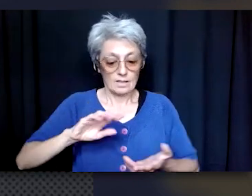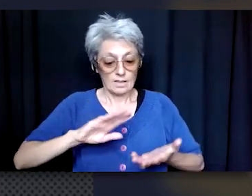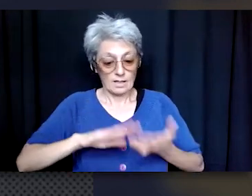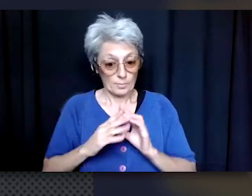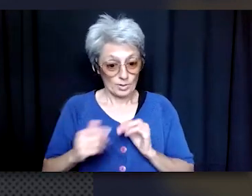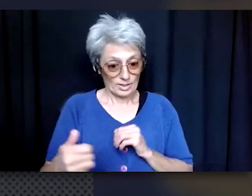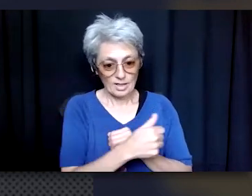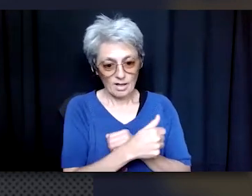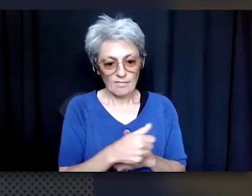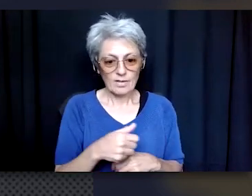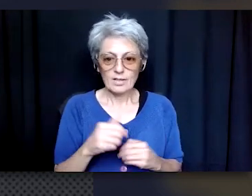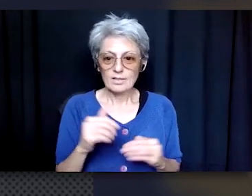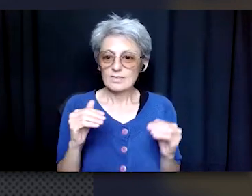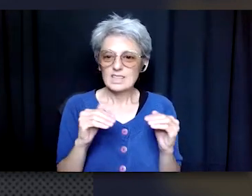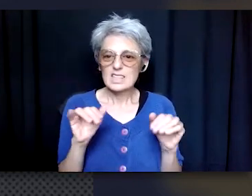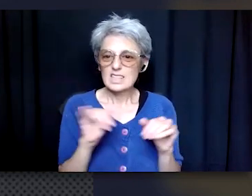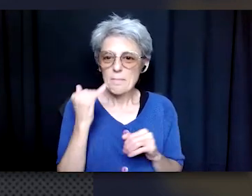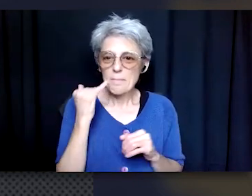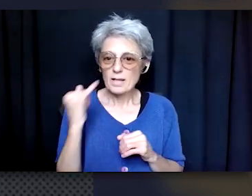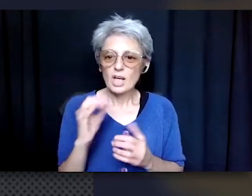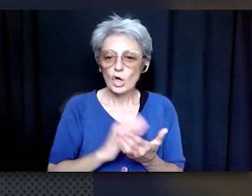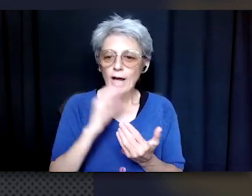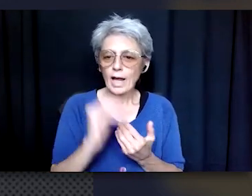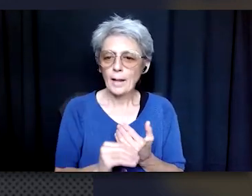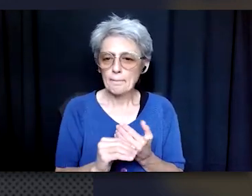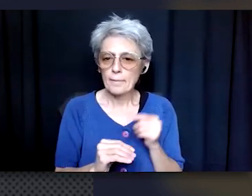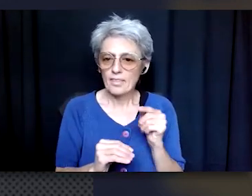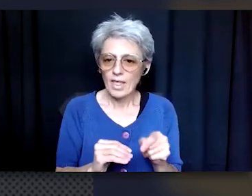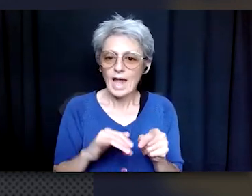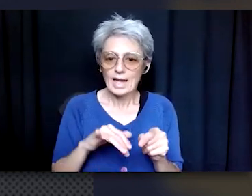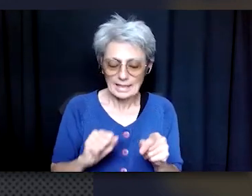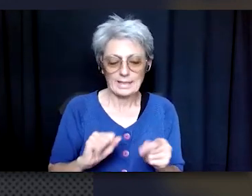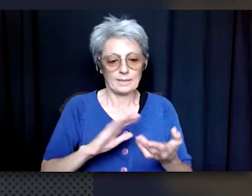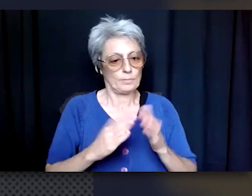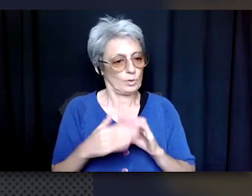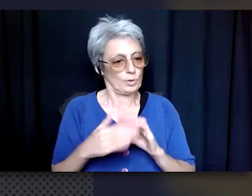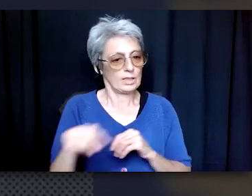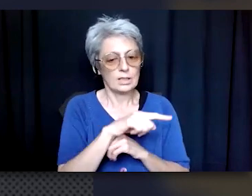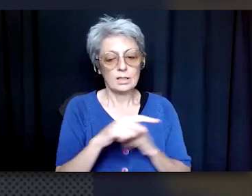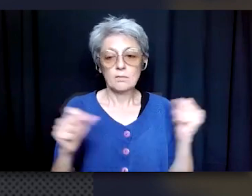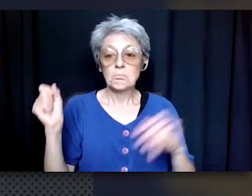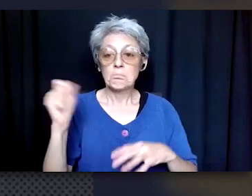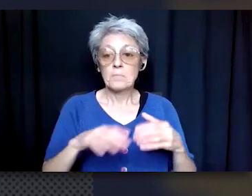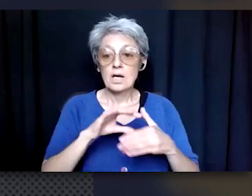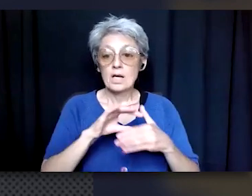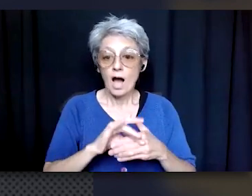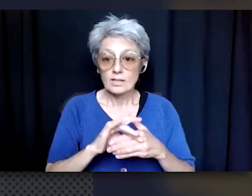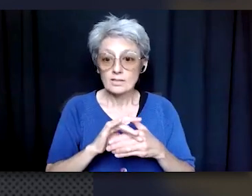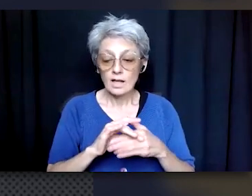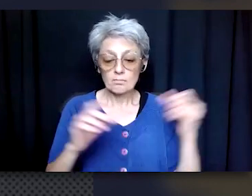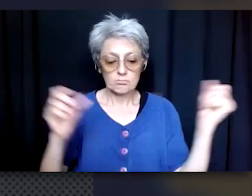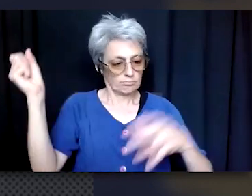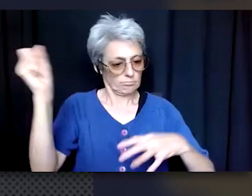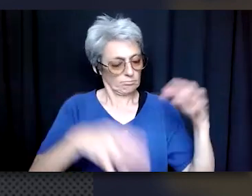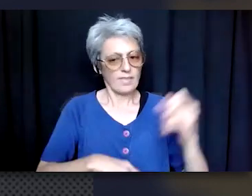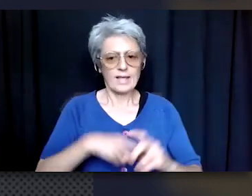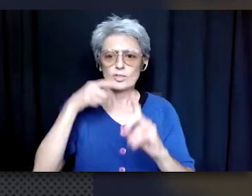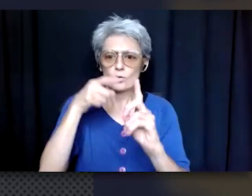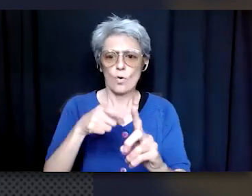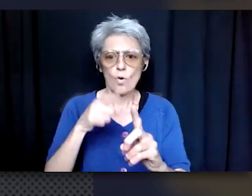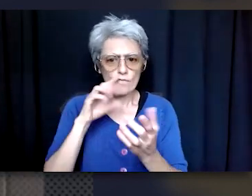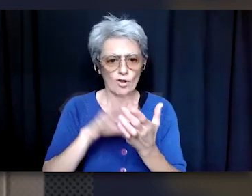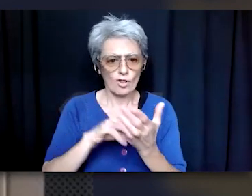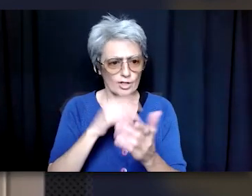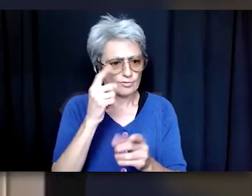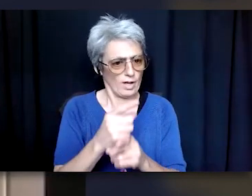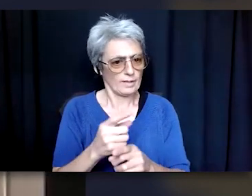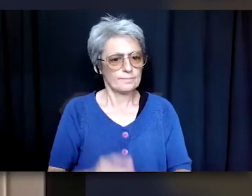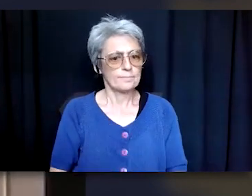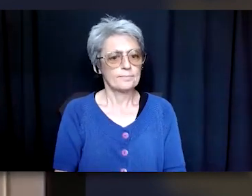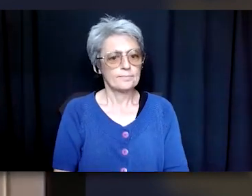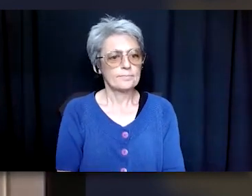contribution to a common body of knowledge is something that is a goal of learning.